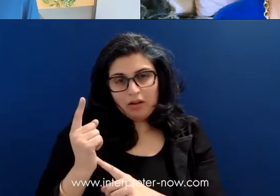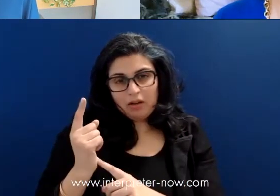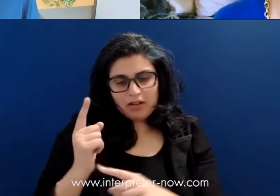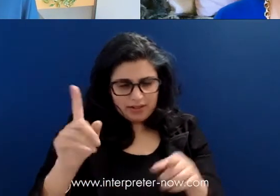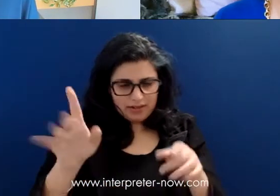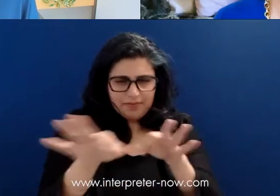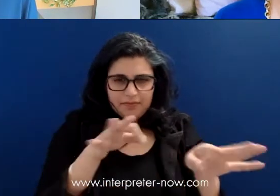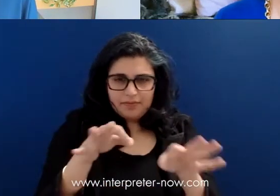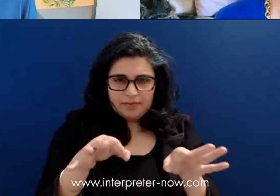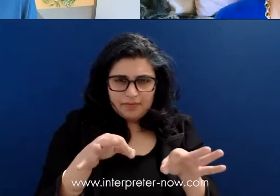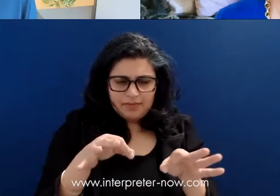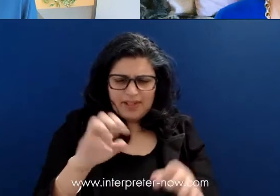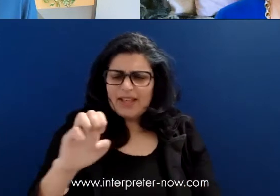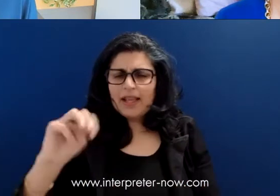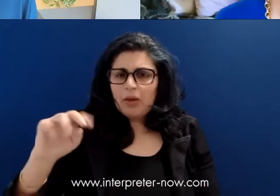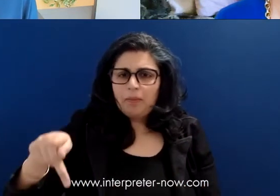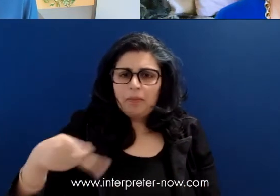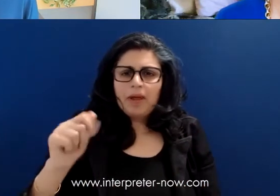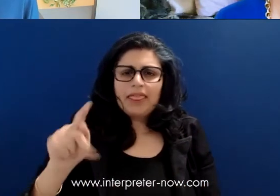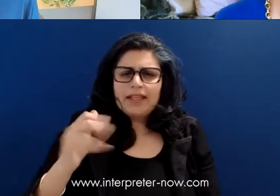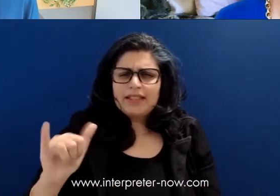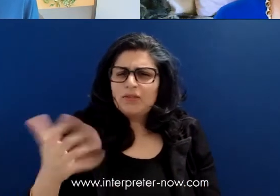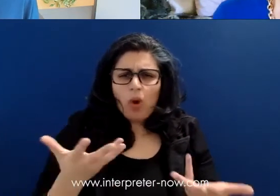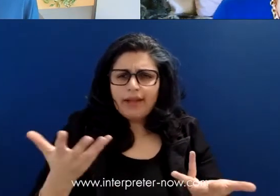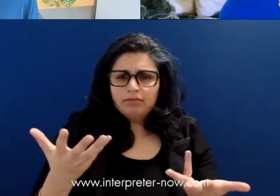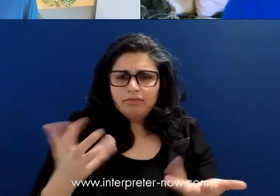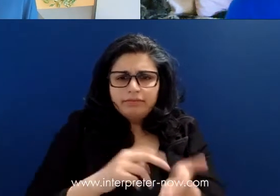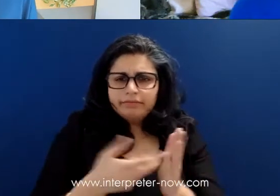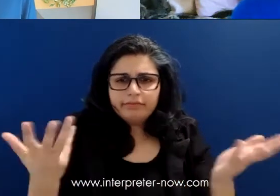What is empathy for you? Why is it so important?